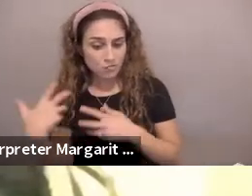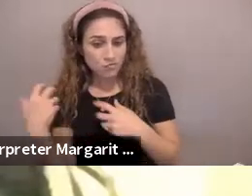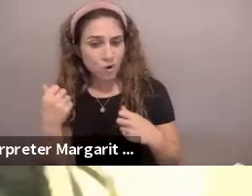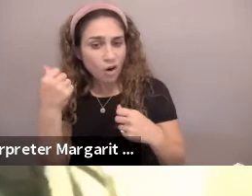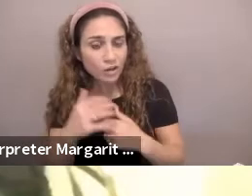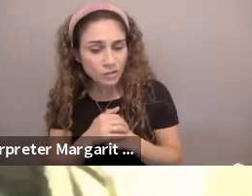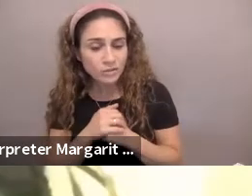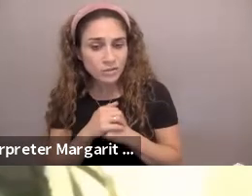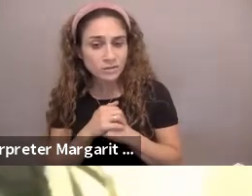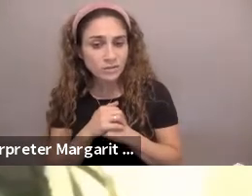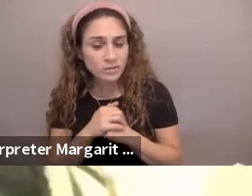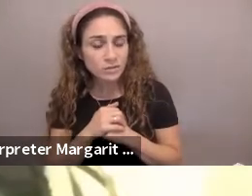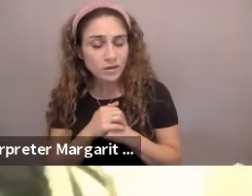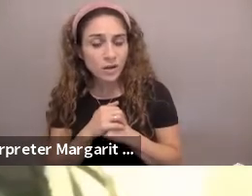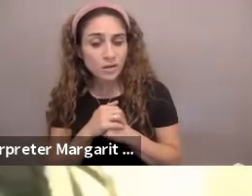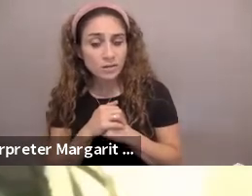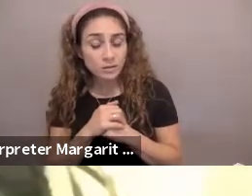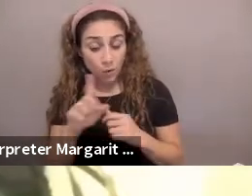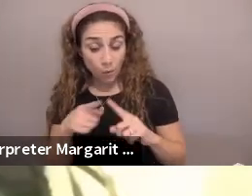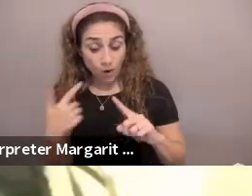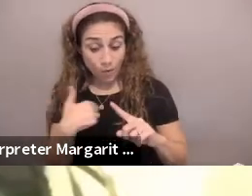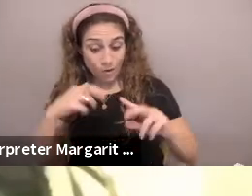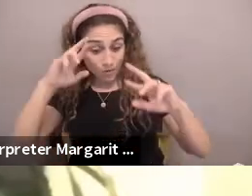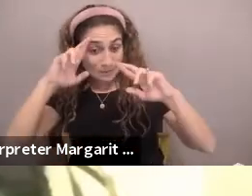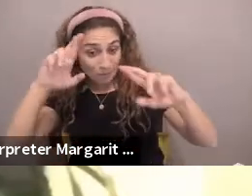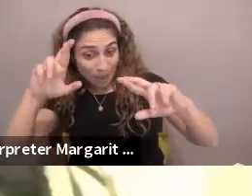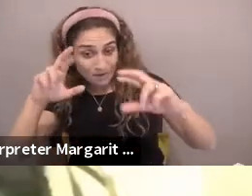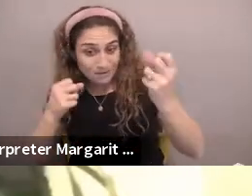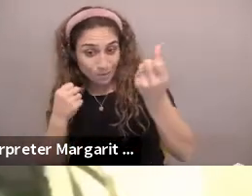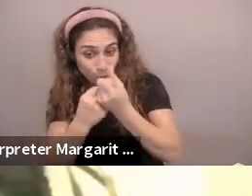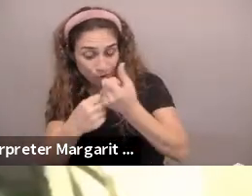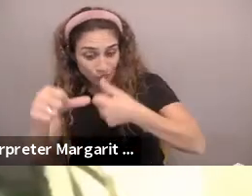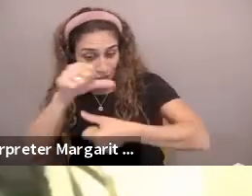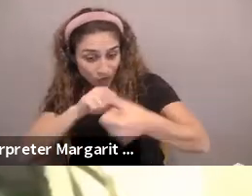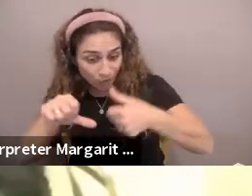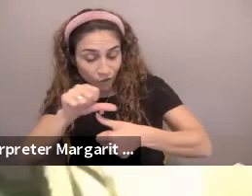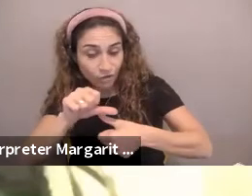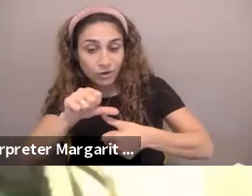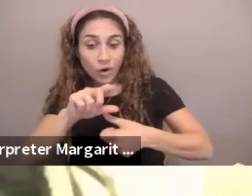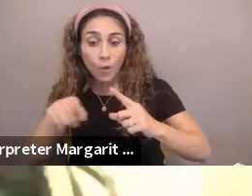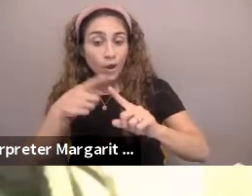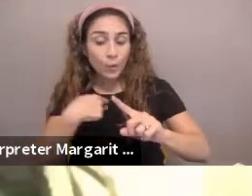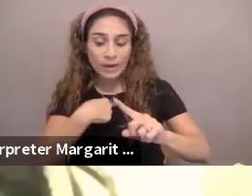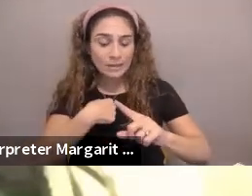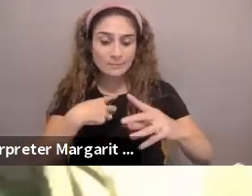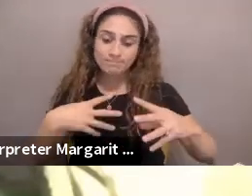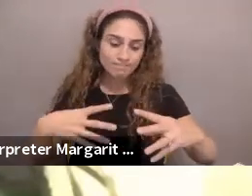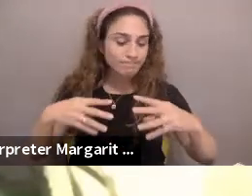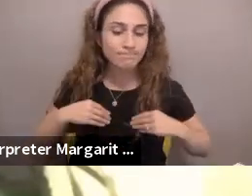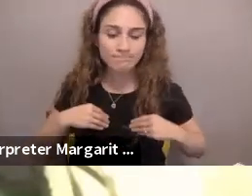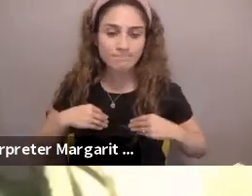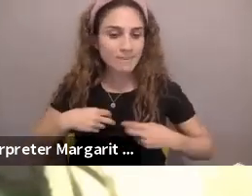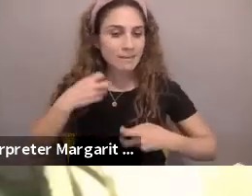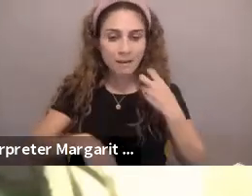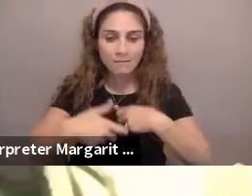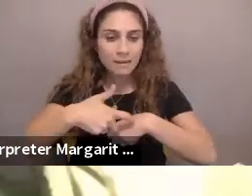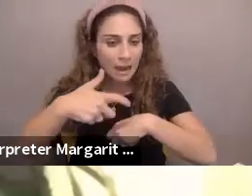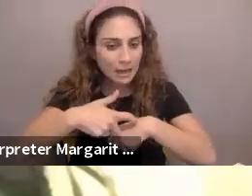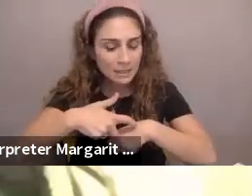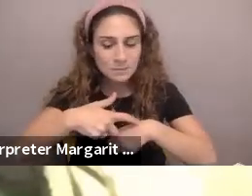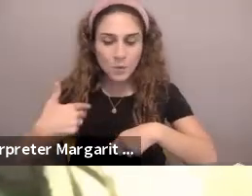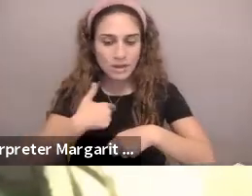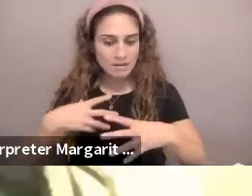When we respect and support each other when we embrace the rough times when we embrace our diversity in our challenges.